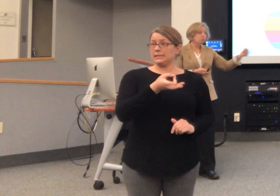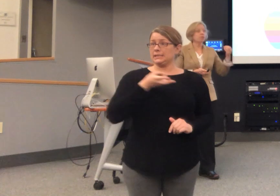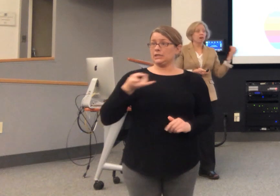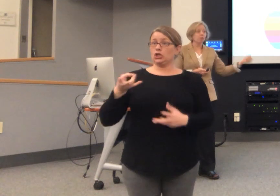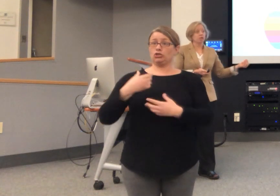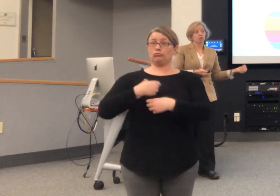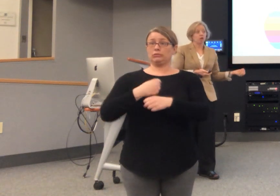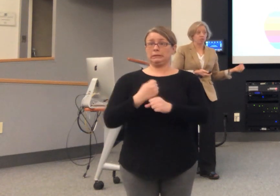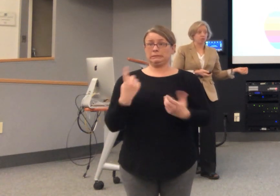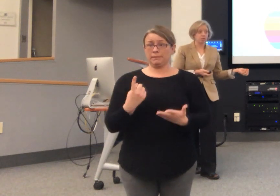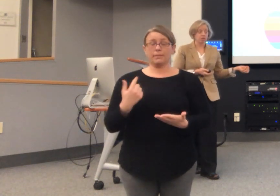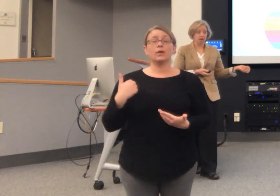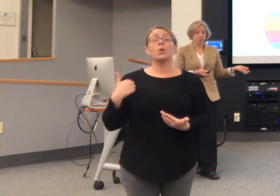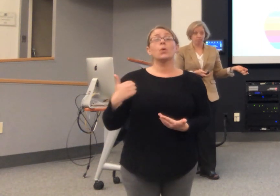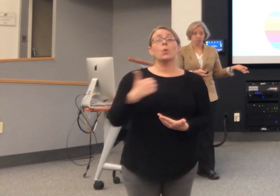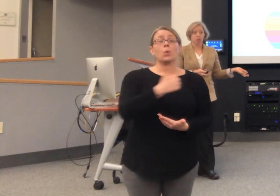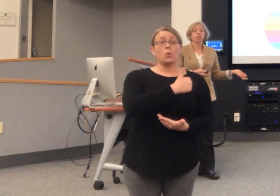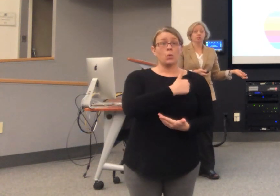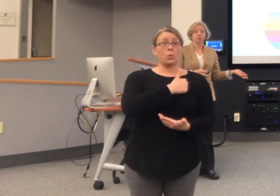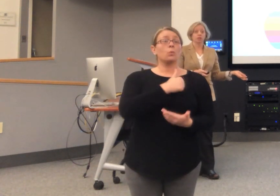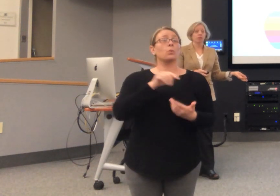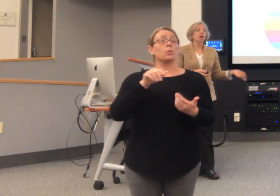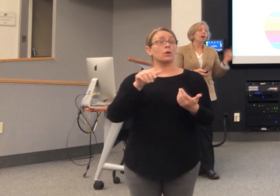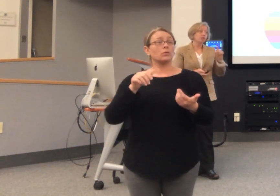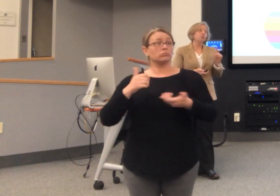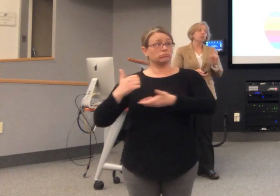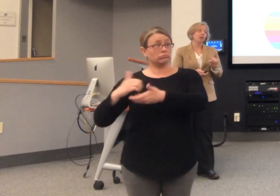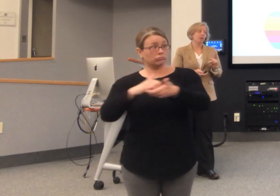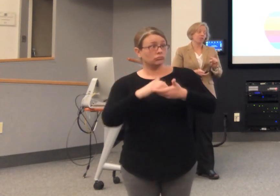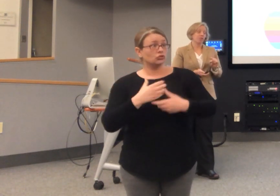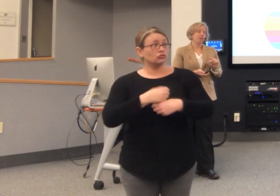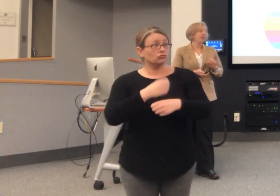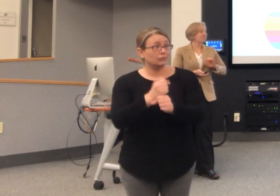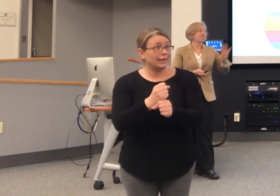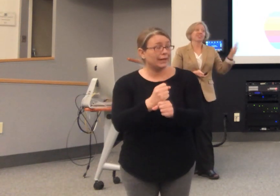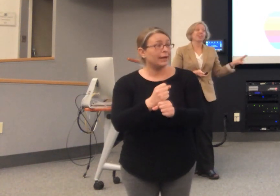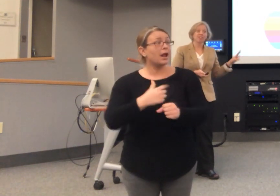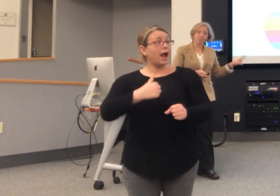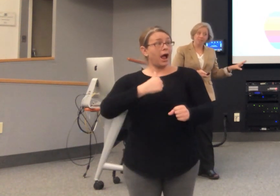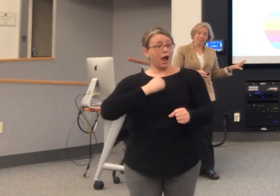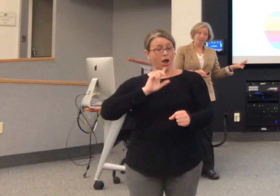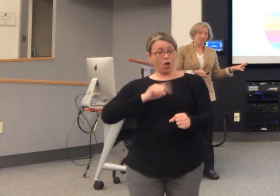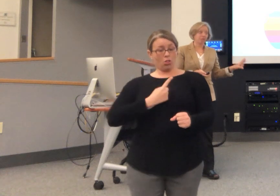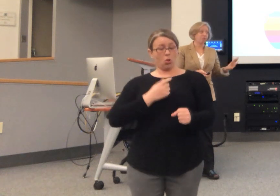even without my co-authors agreeing to it. I do, however, have to share any monies I make